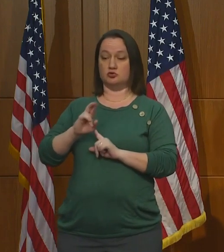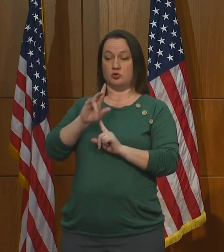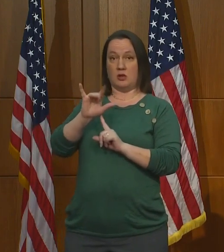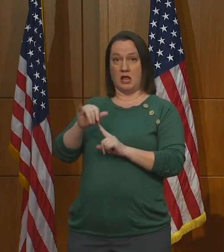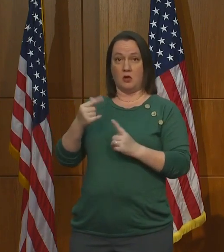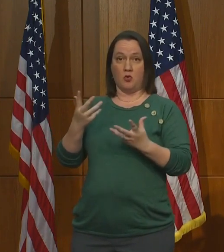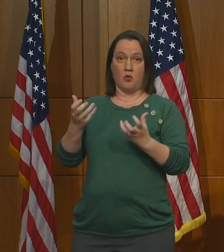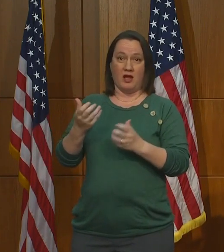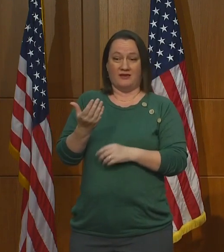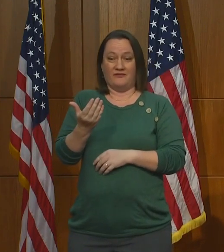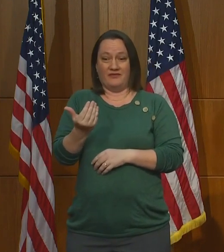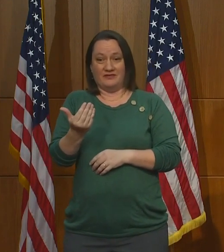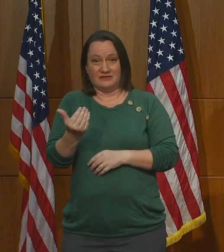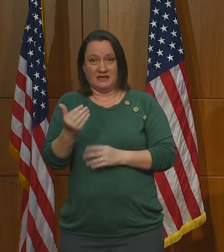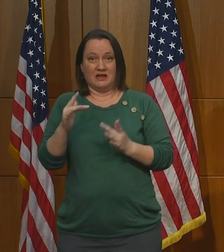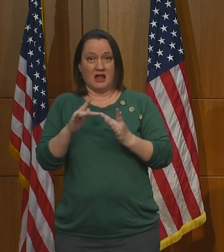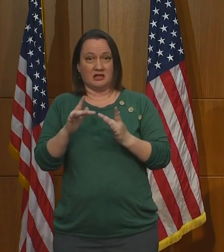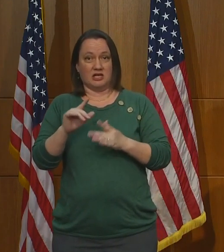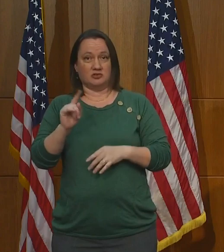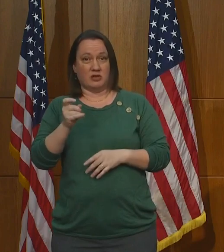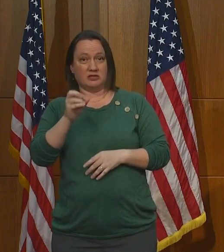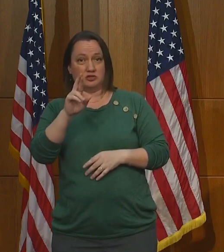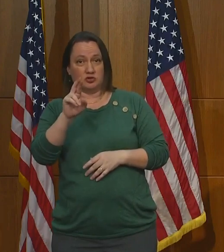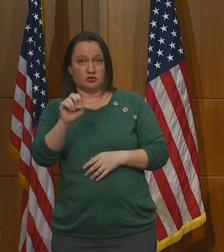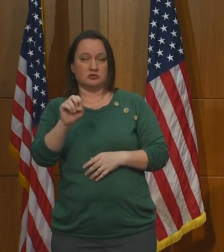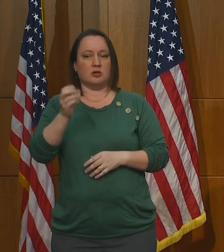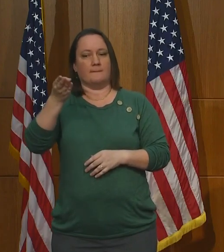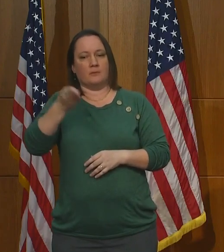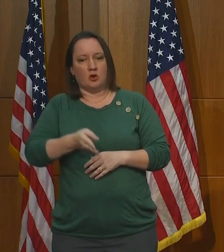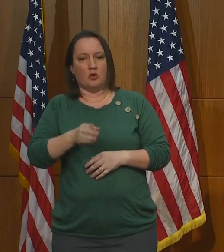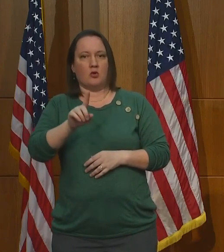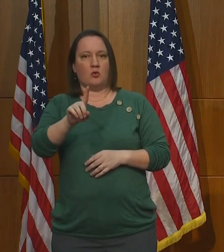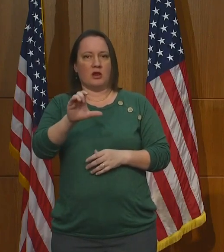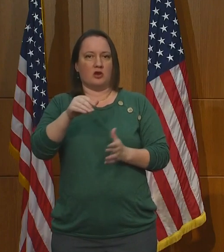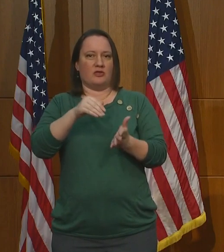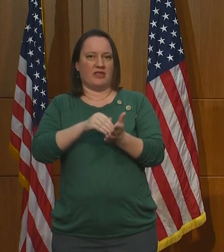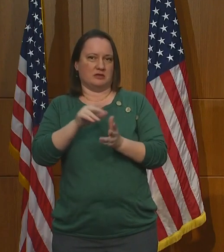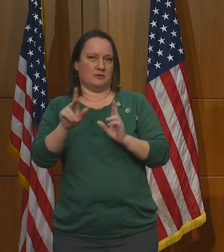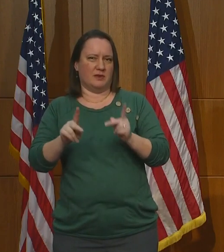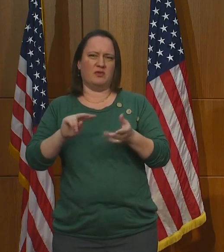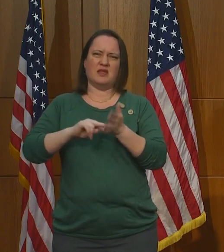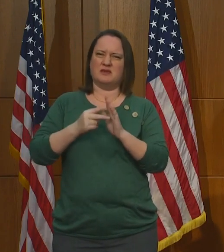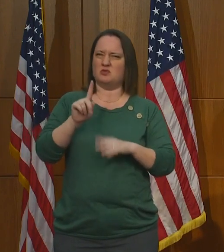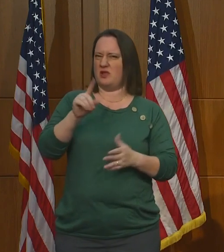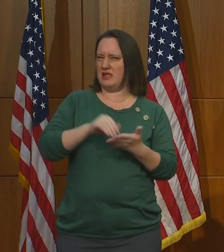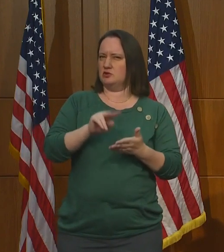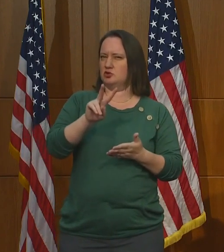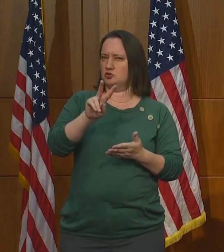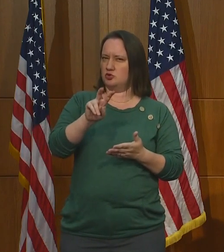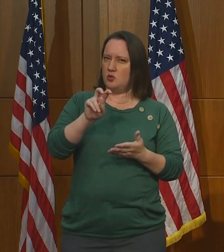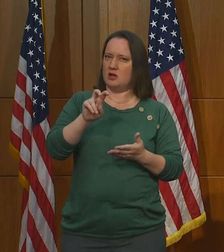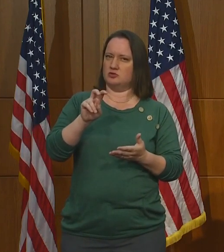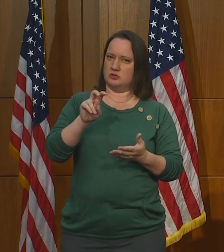JULY WE'RE AIMING FOR FIFTEEN CONTACT TRACERS FOR EVERY ONE